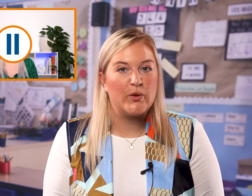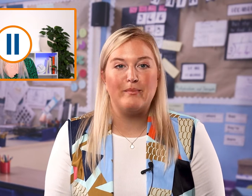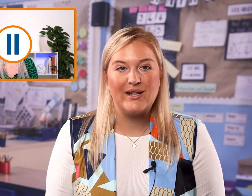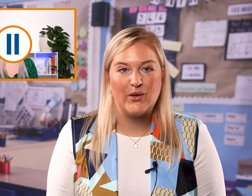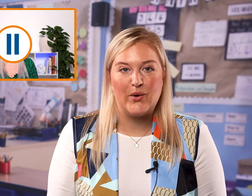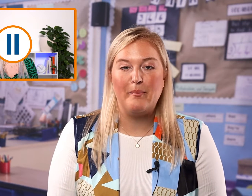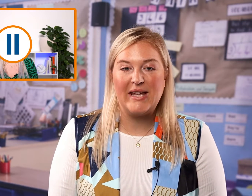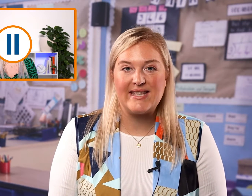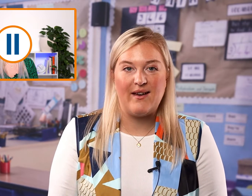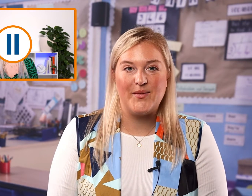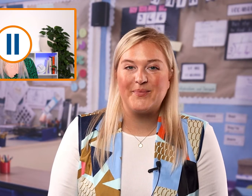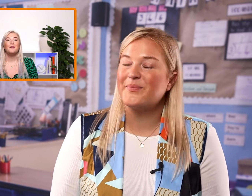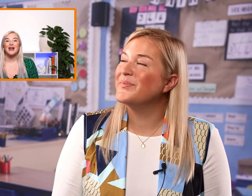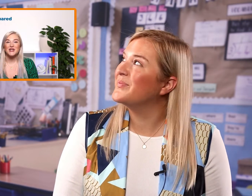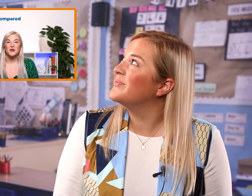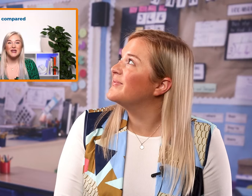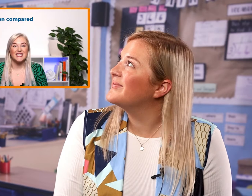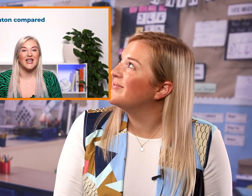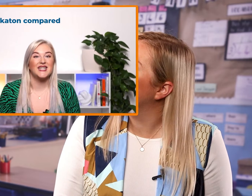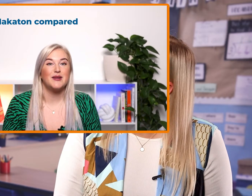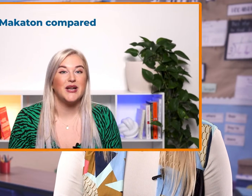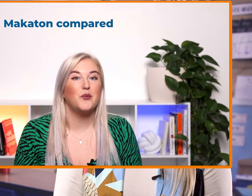between Makaton and BSL. Makaton and BSL are similar